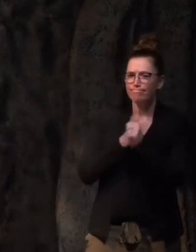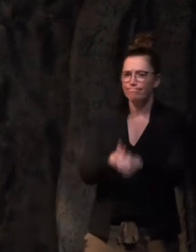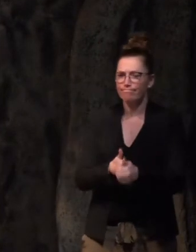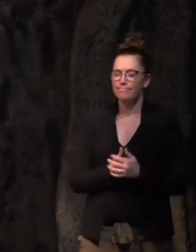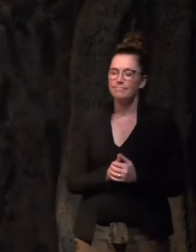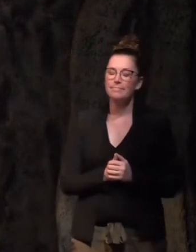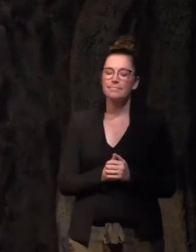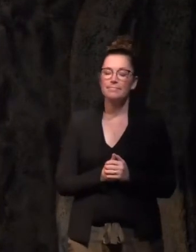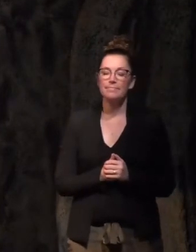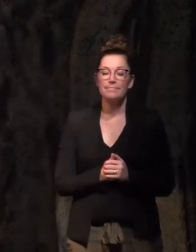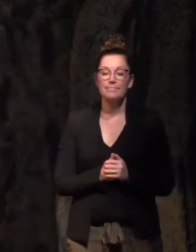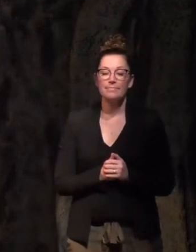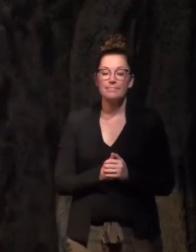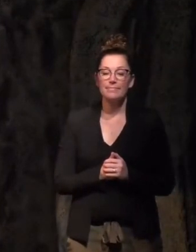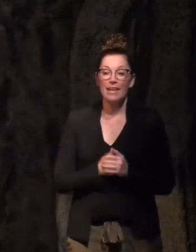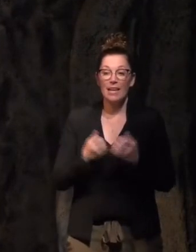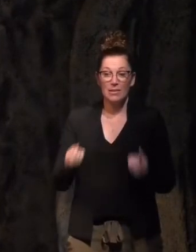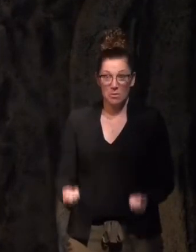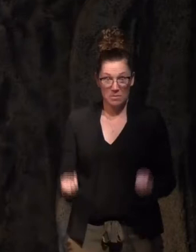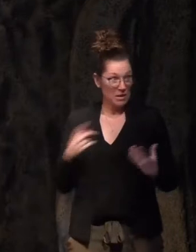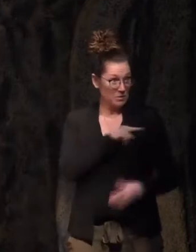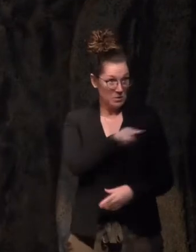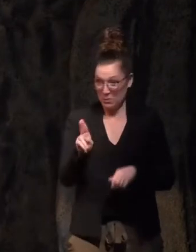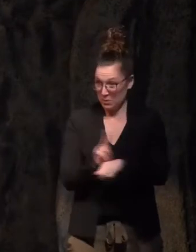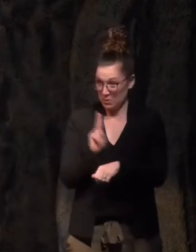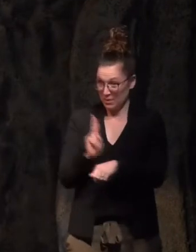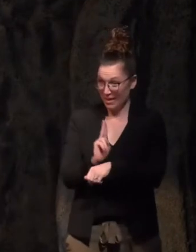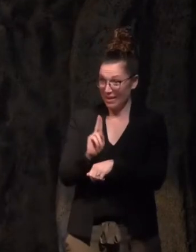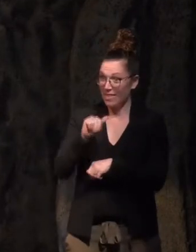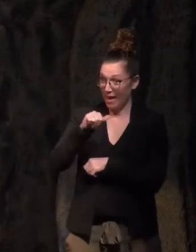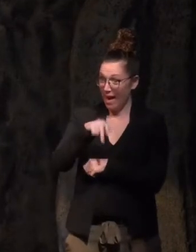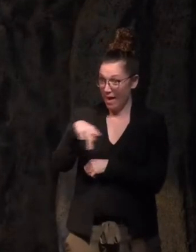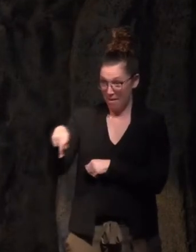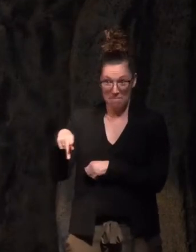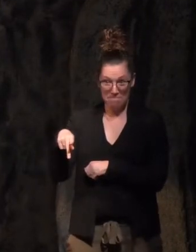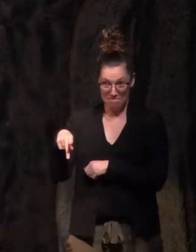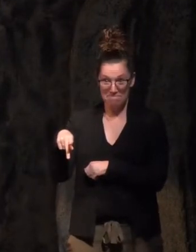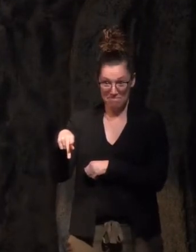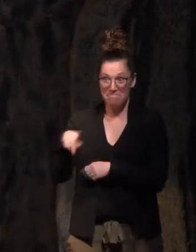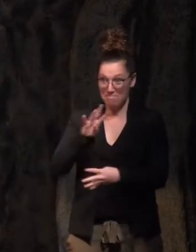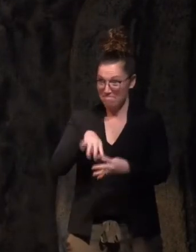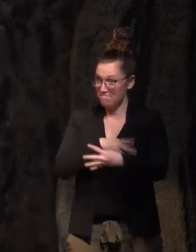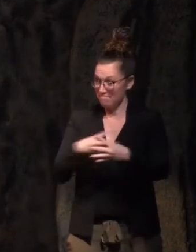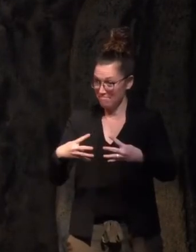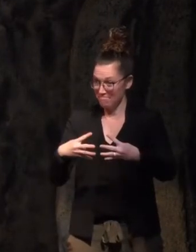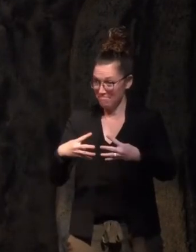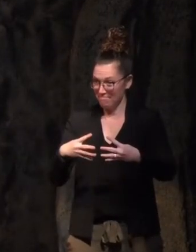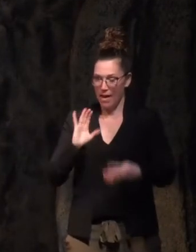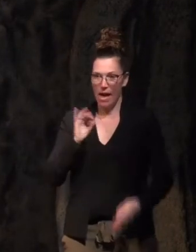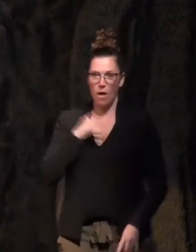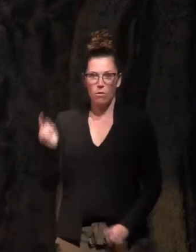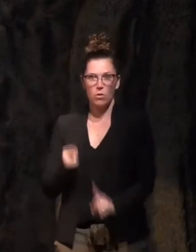So many of you are using the app. Thank you for that. Our goal is to not have a printed program next year.